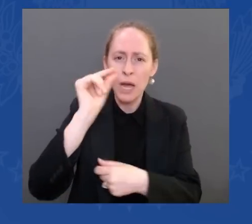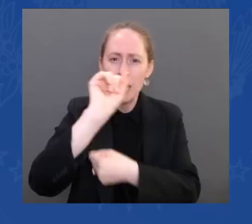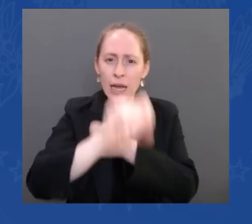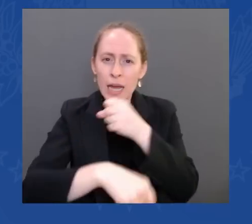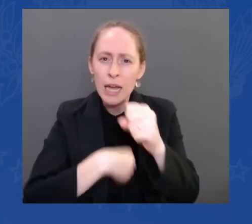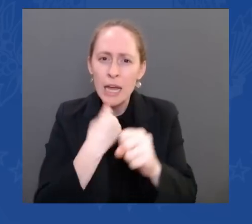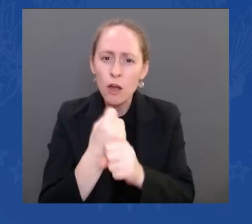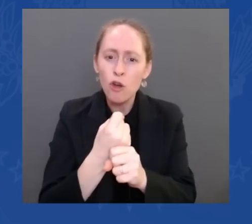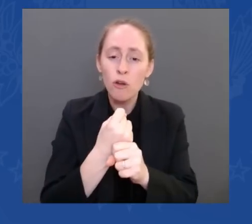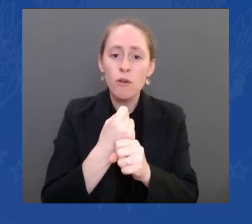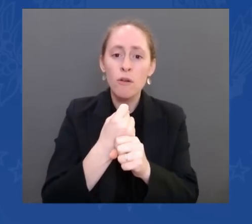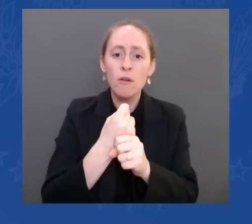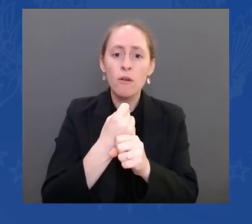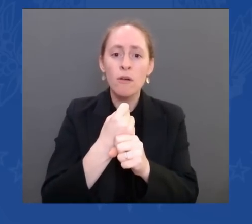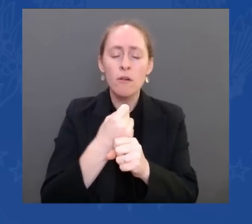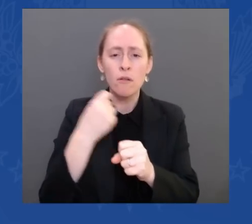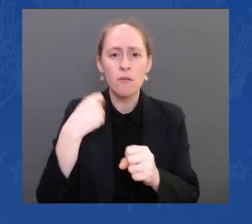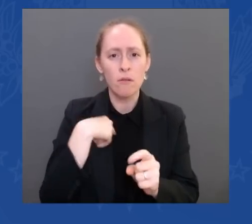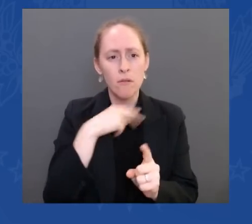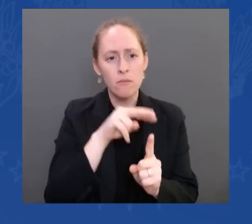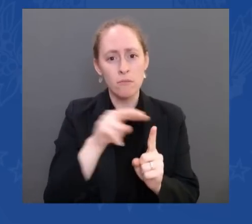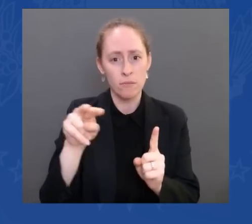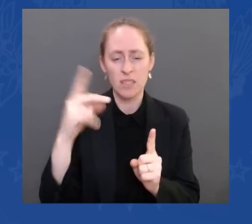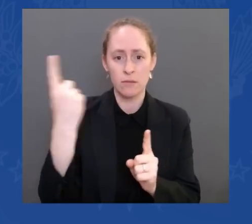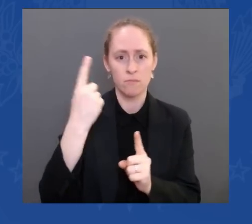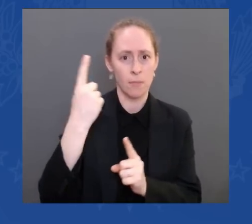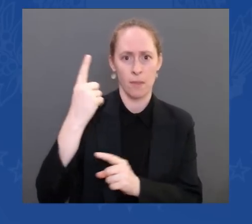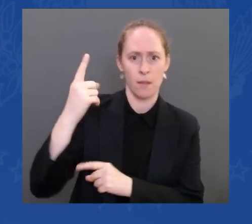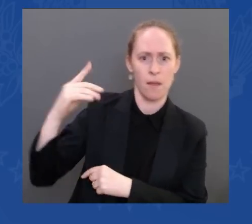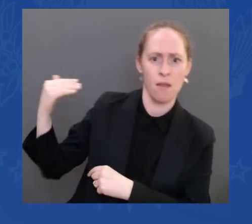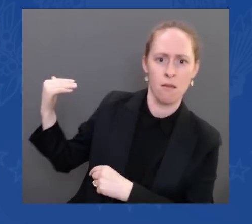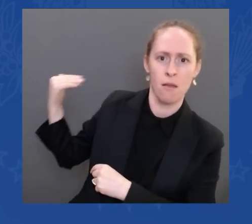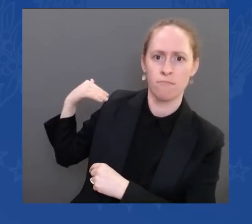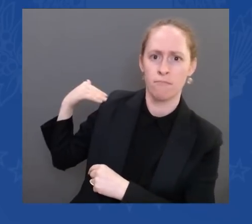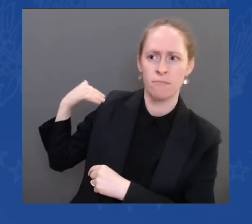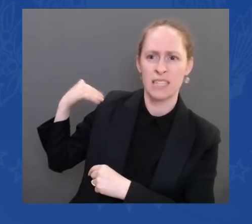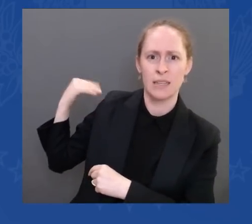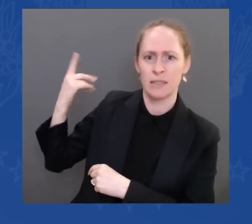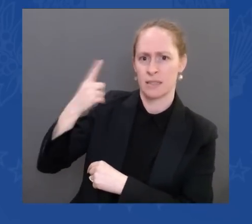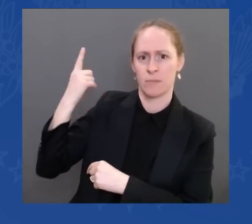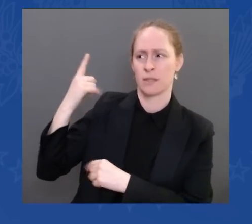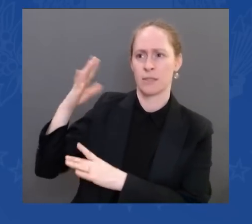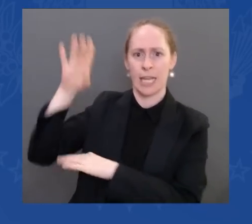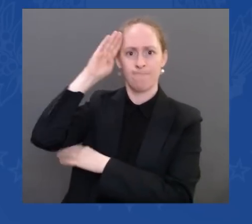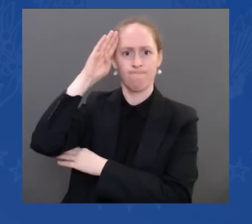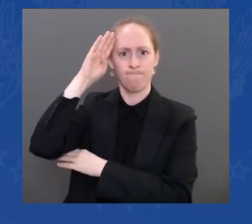And I turned around and there was a gentleman who had to be in his early 80s,